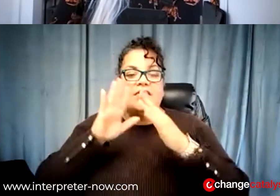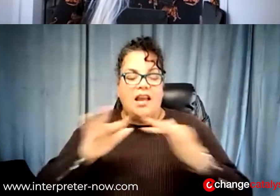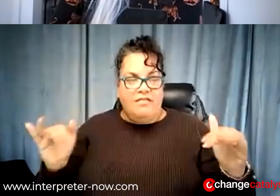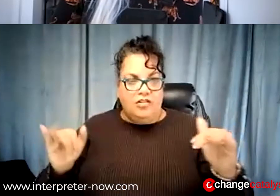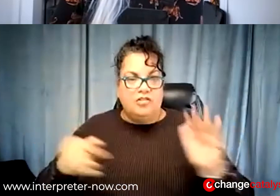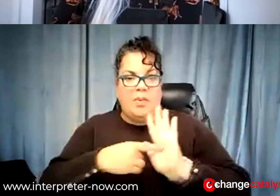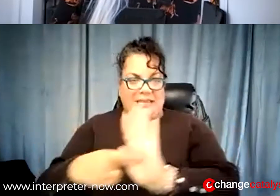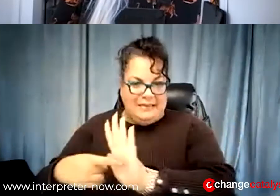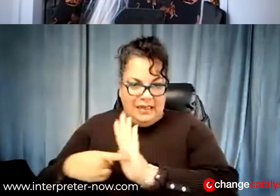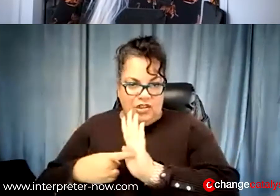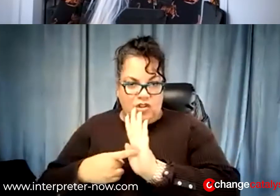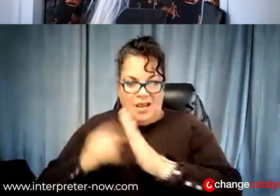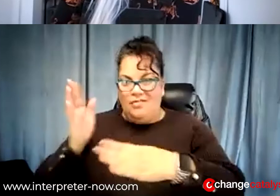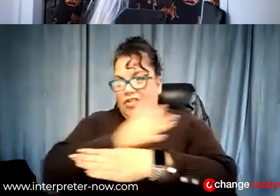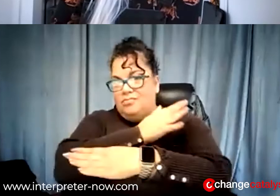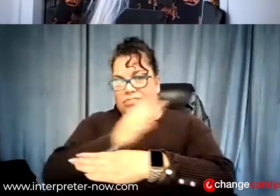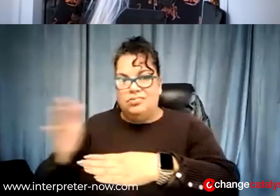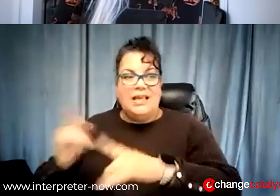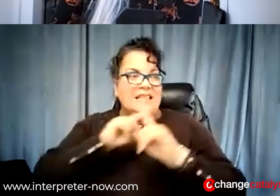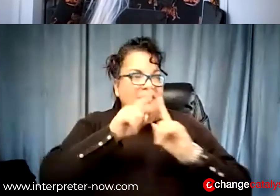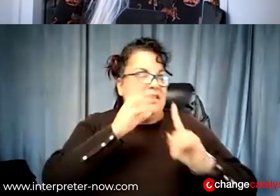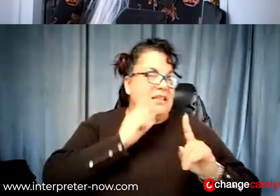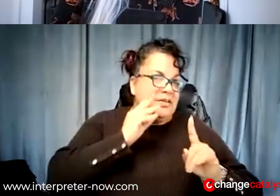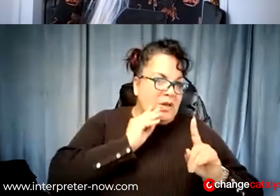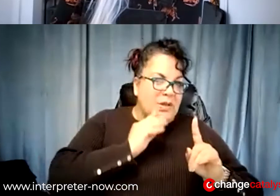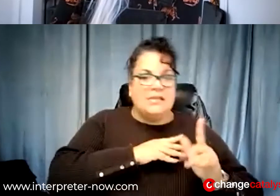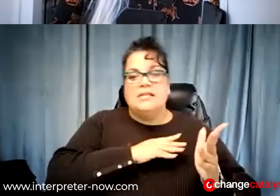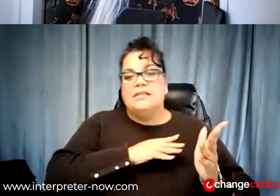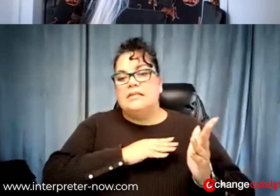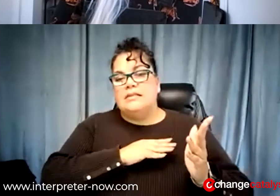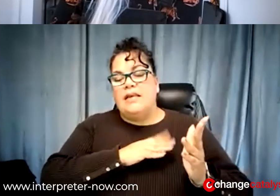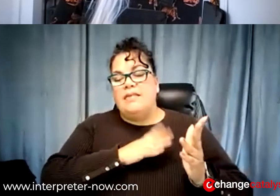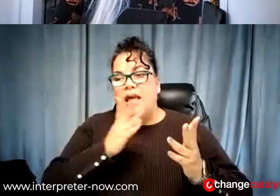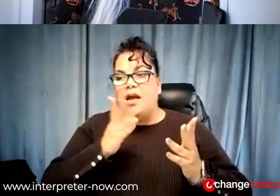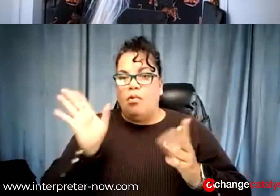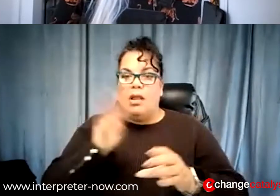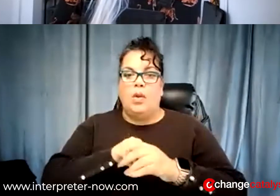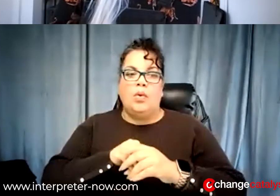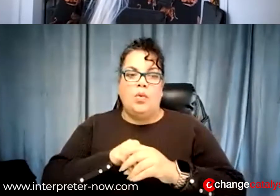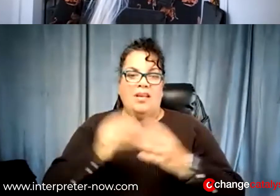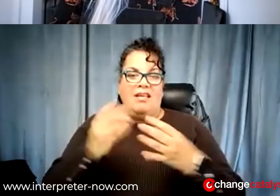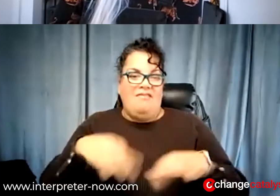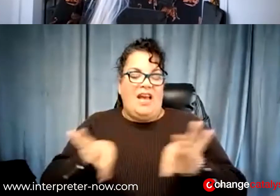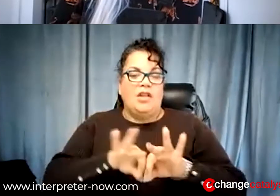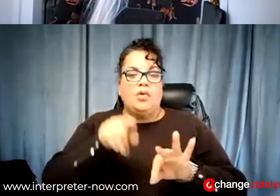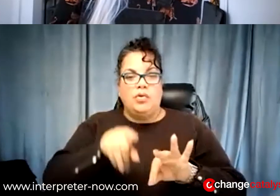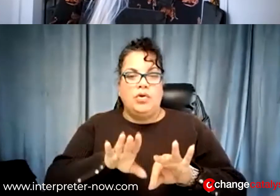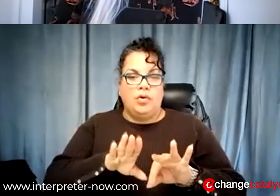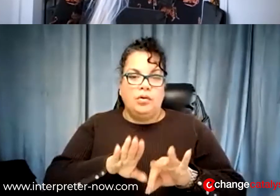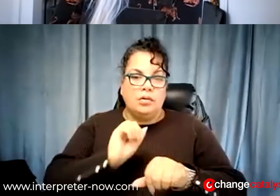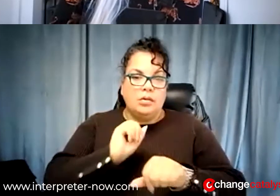the different experiences that are going to be valuable to learning and growing and making